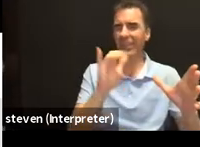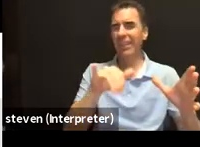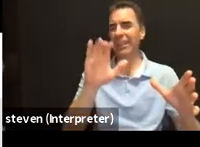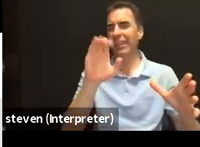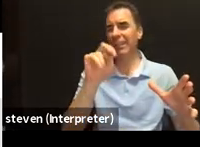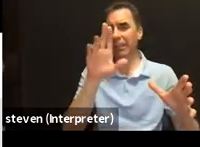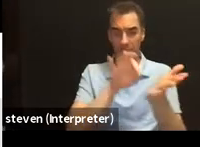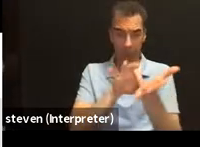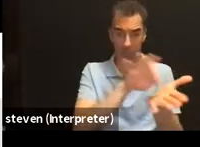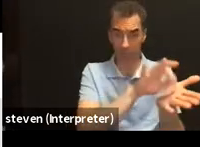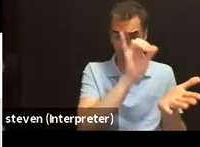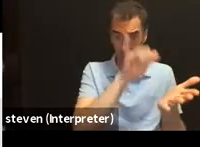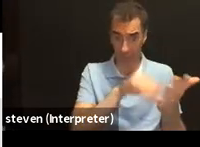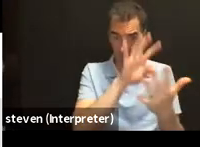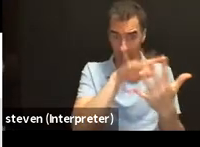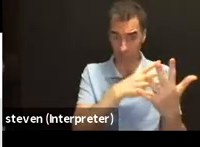maria.rodriguez: At the time that we did the point in time.